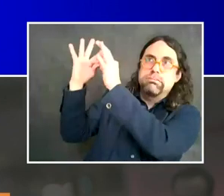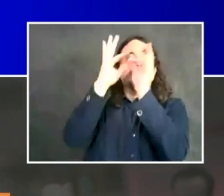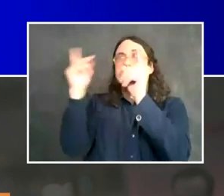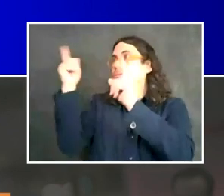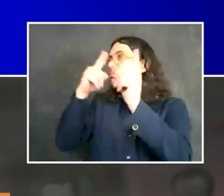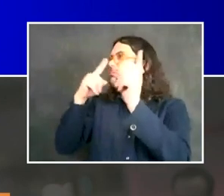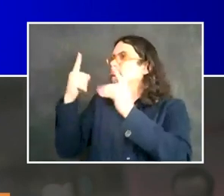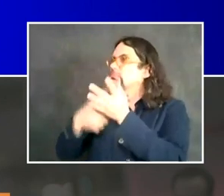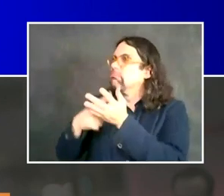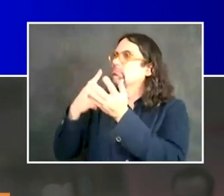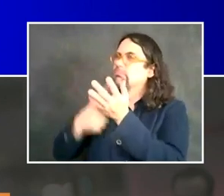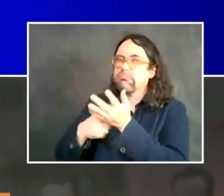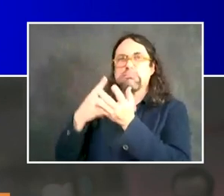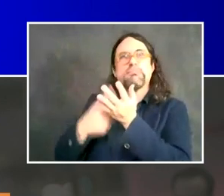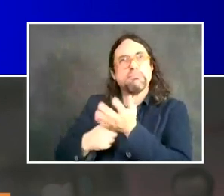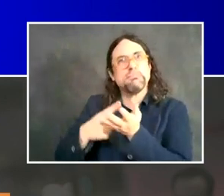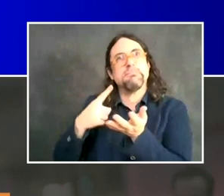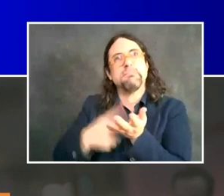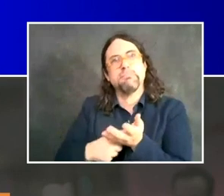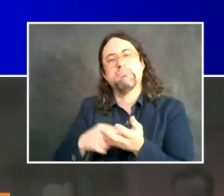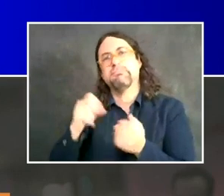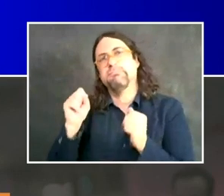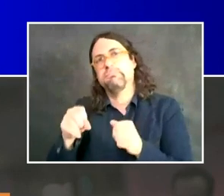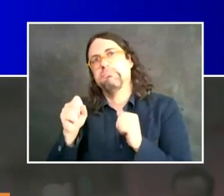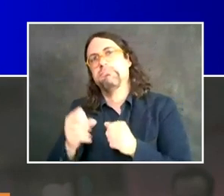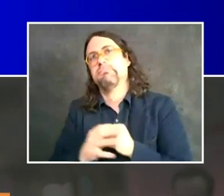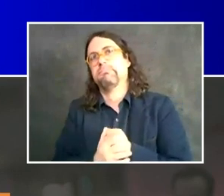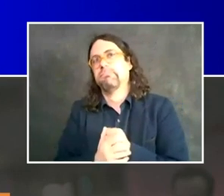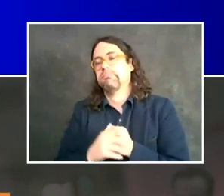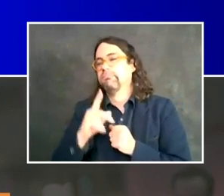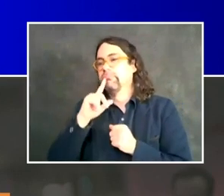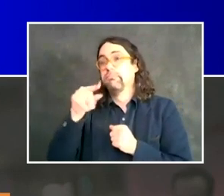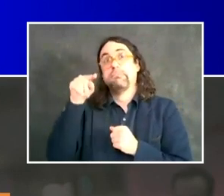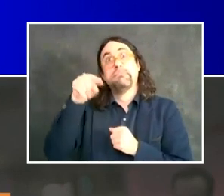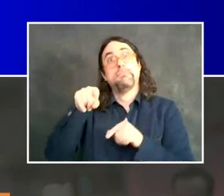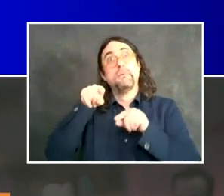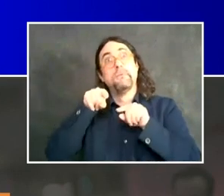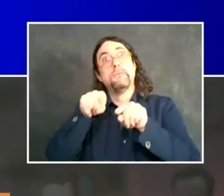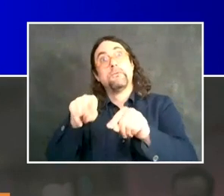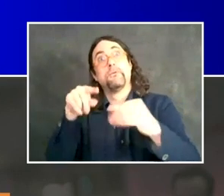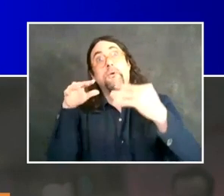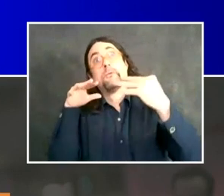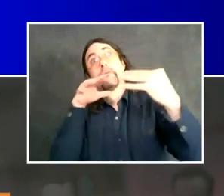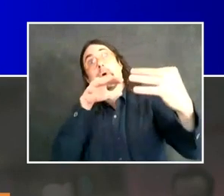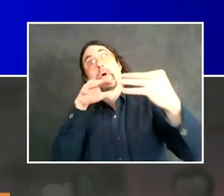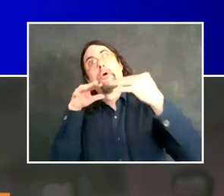AND EMOTIONAL, HOW IT FRAMED THE REST OF HIS LIFE. THAT PHRASE COMBAT STRESS